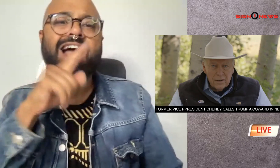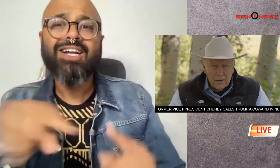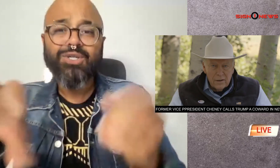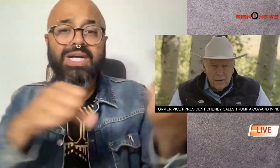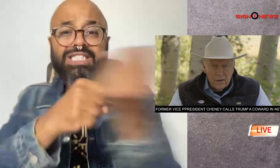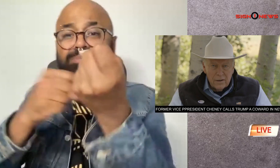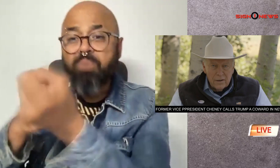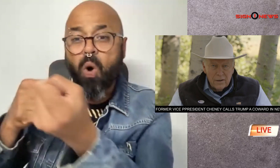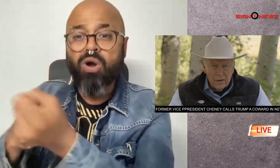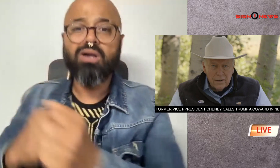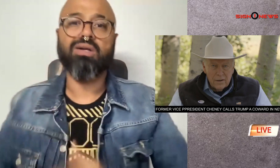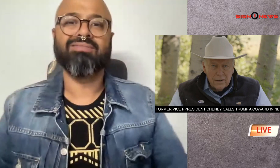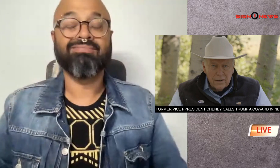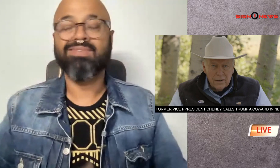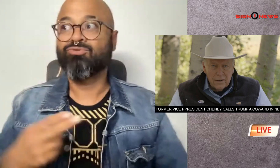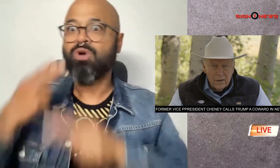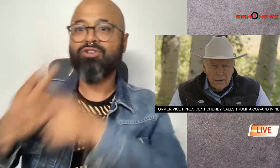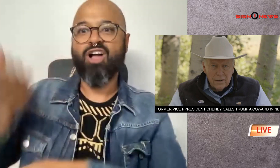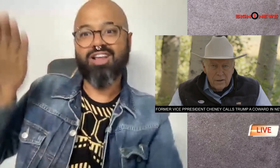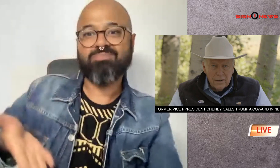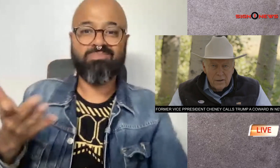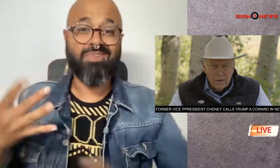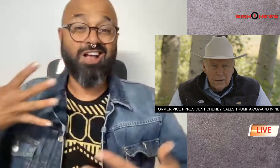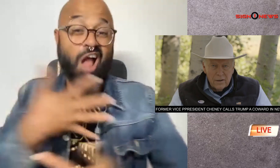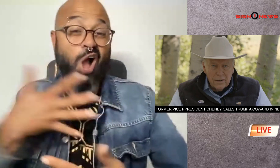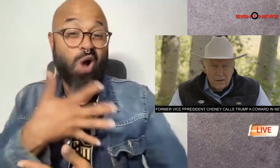of lying to his supporters and he called him a coward